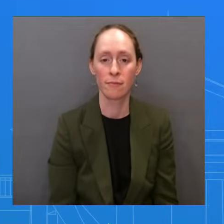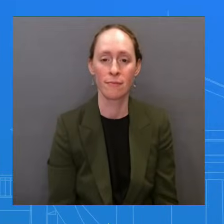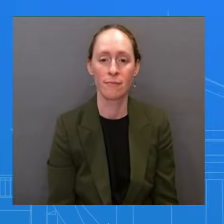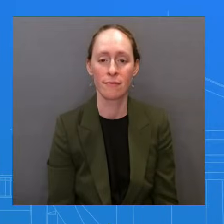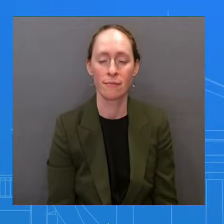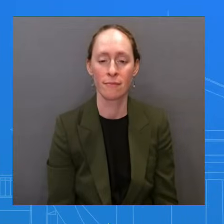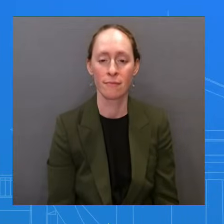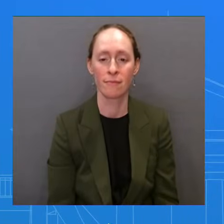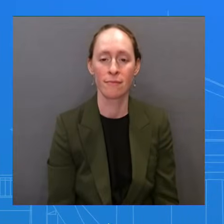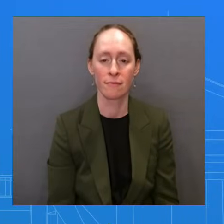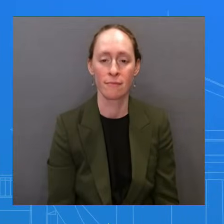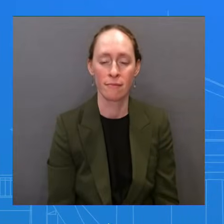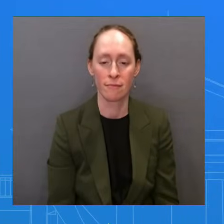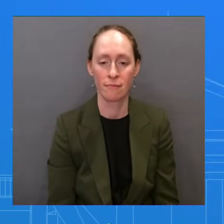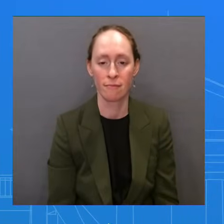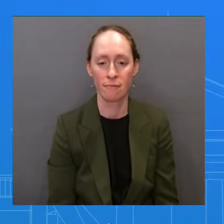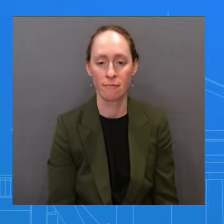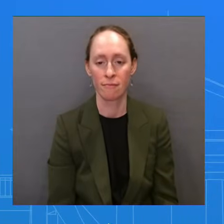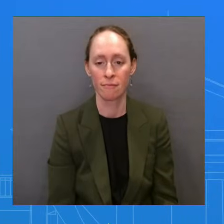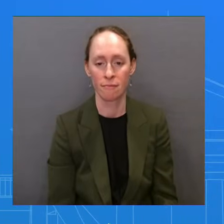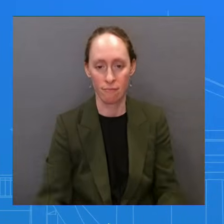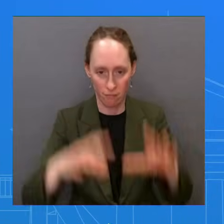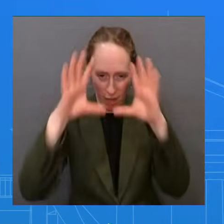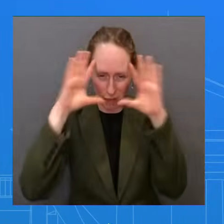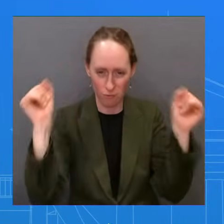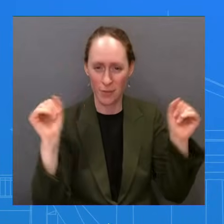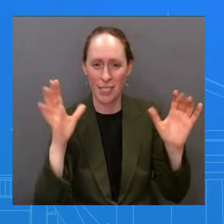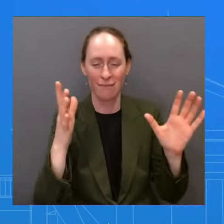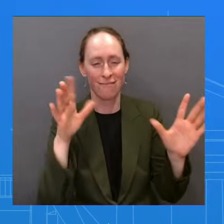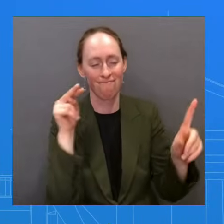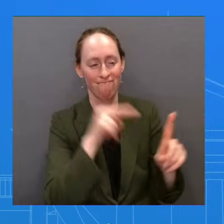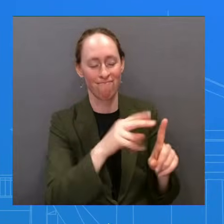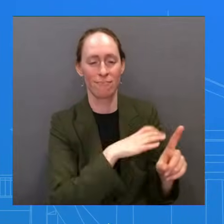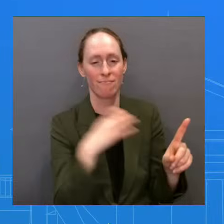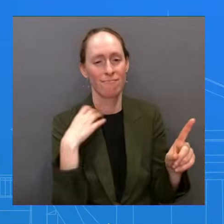It is their duty to -- to make sure that we move forward